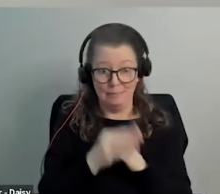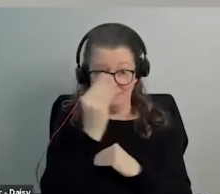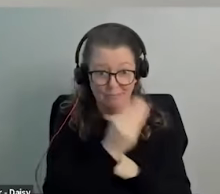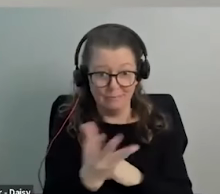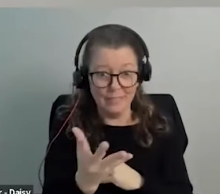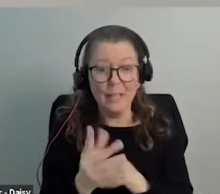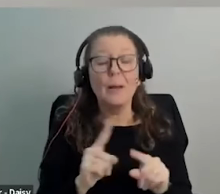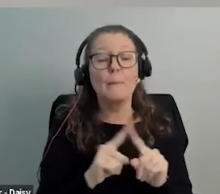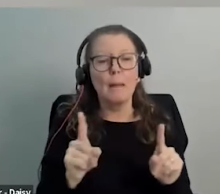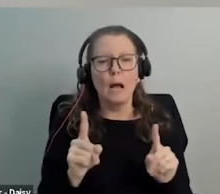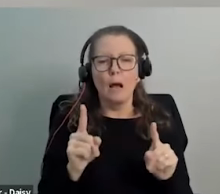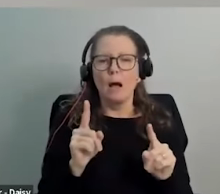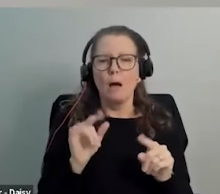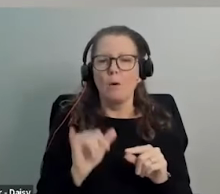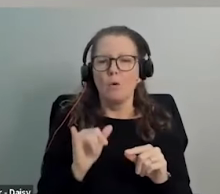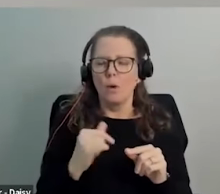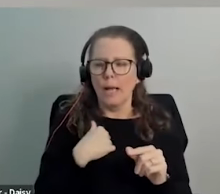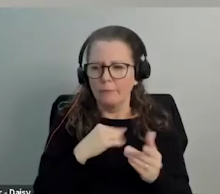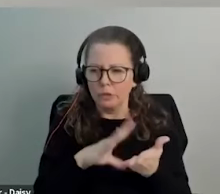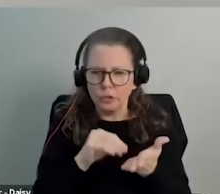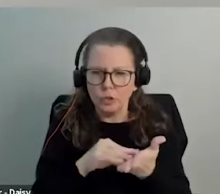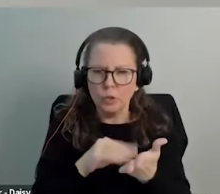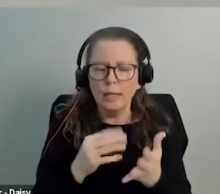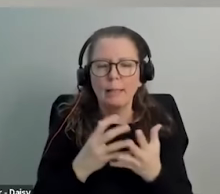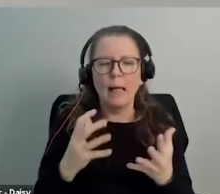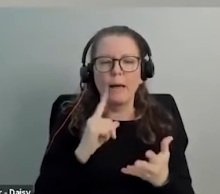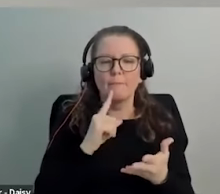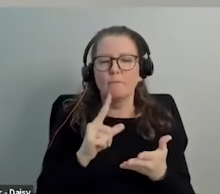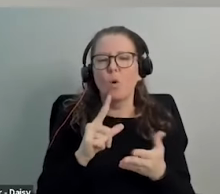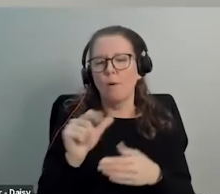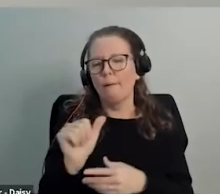with needing to use assistive technology and facing the gaps, and facing the barriers